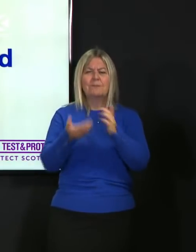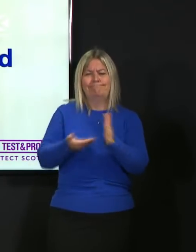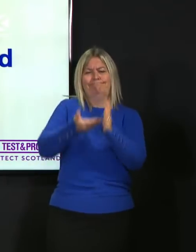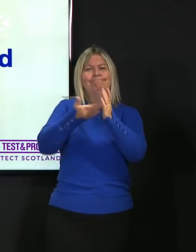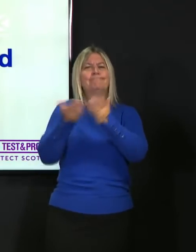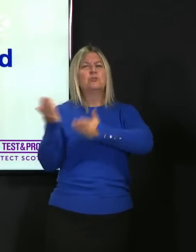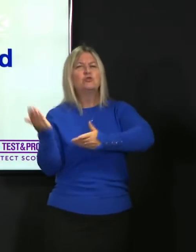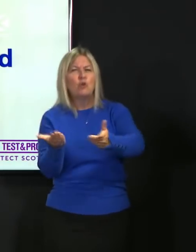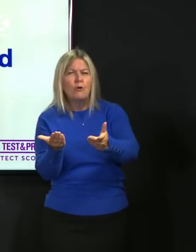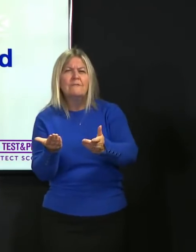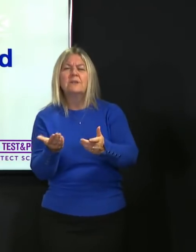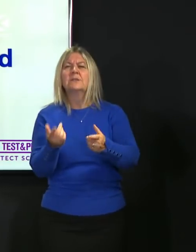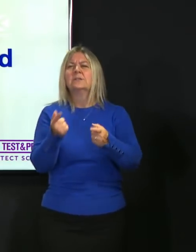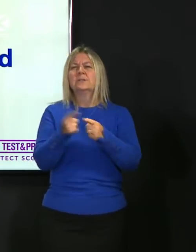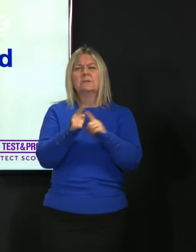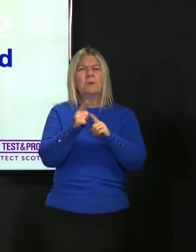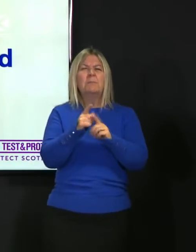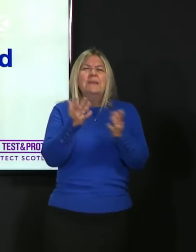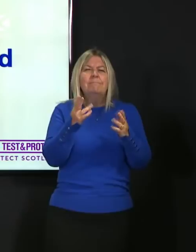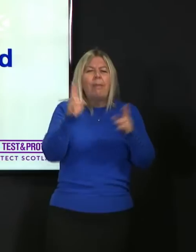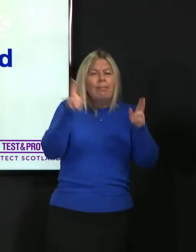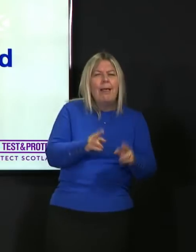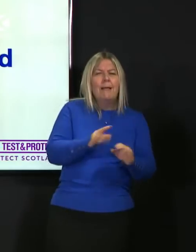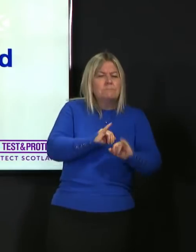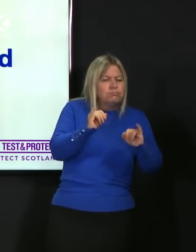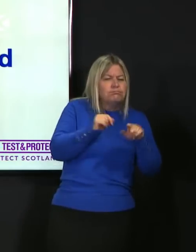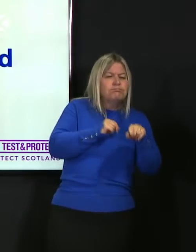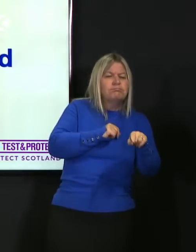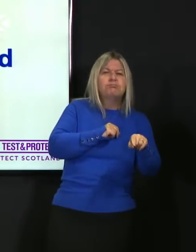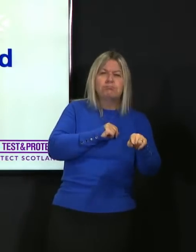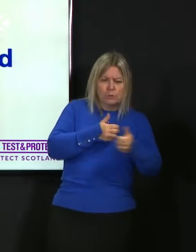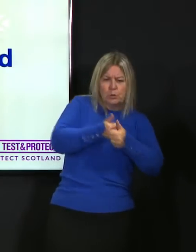extending the minor ailment service in response to the pandemic. And we have now launched the